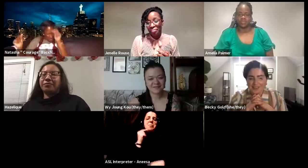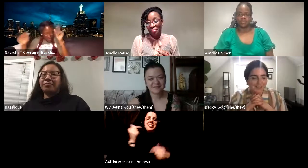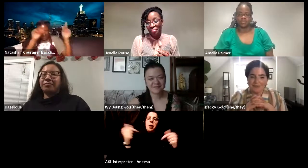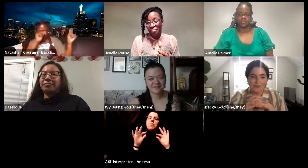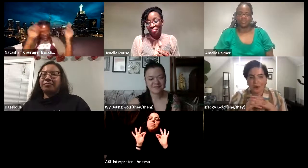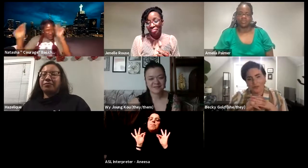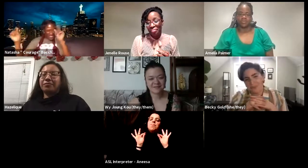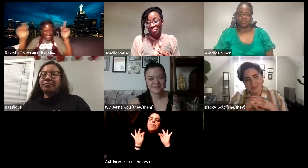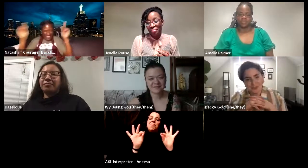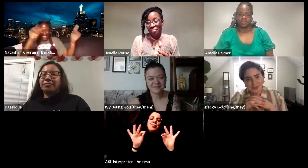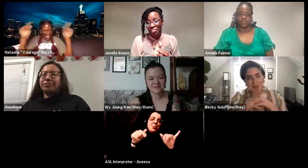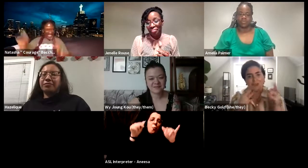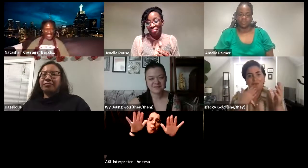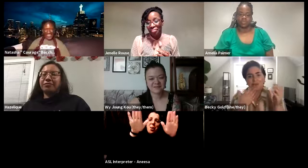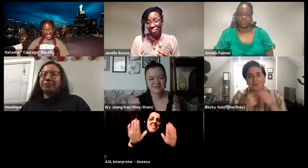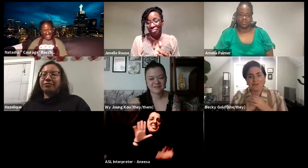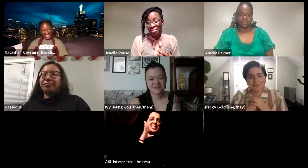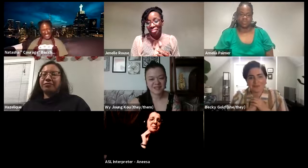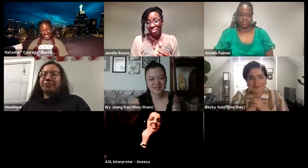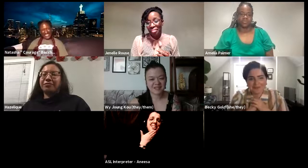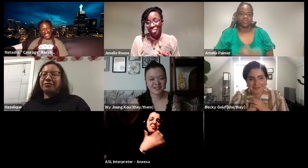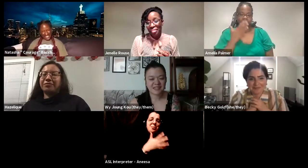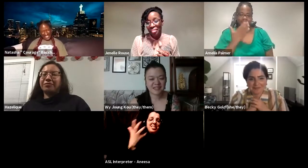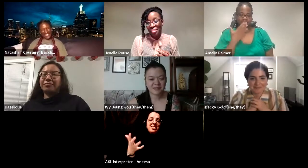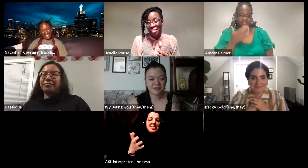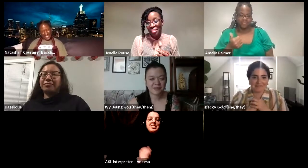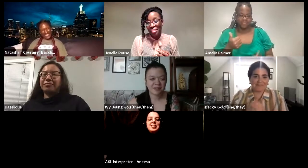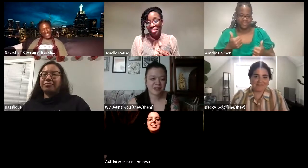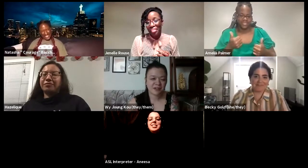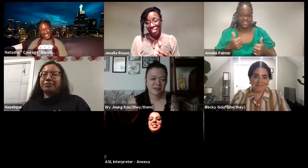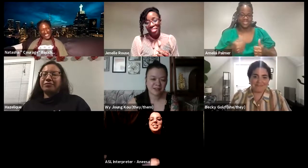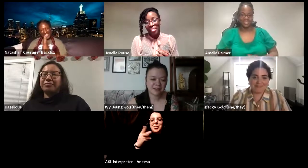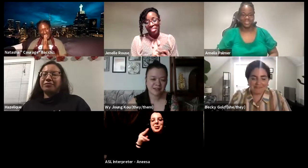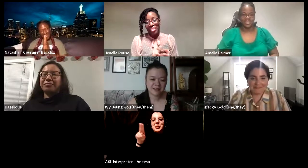just wonderful thank you so much! - yes thank you so much to everyone,